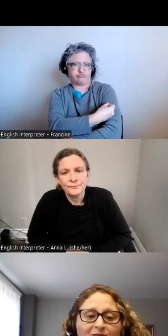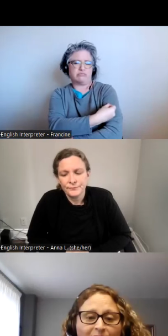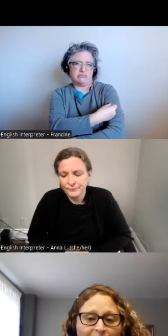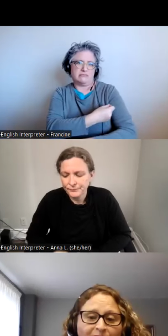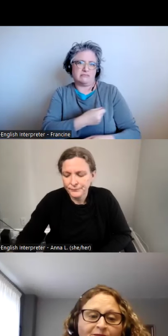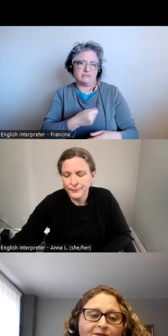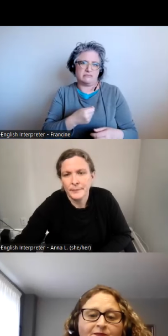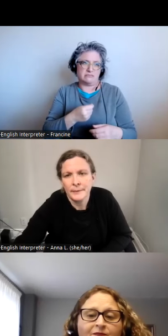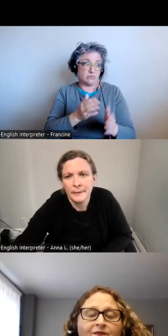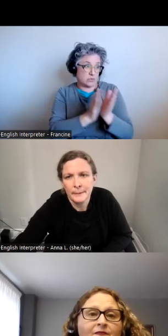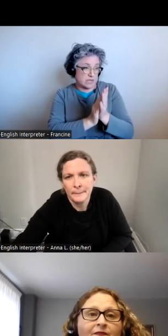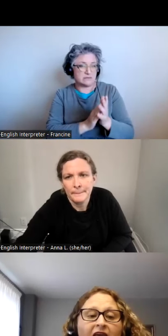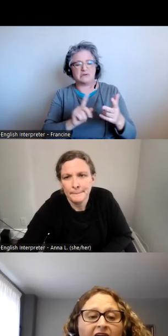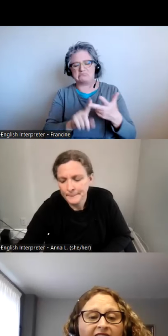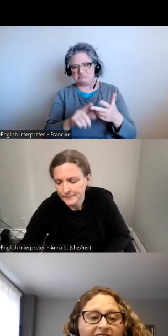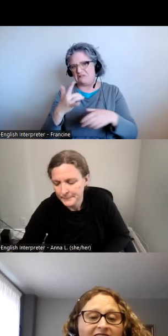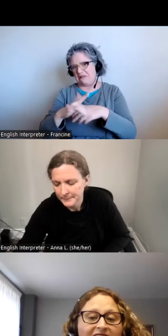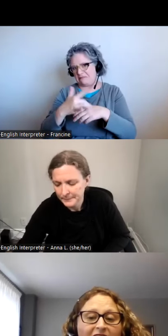Lastly, Moderna 50 micrograms is available as a booster